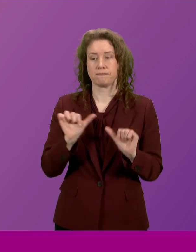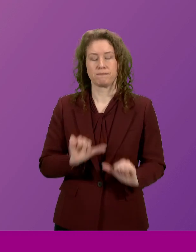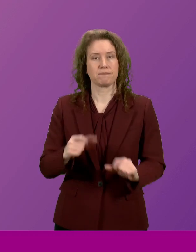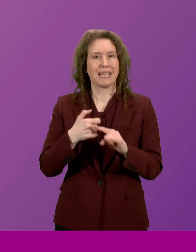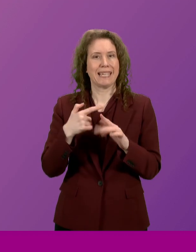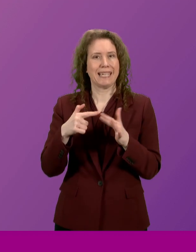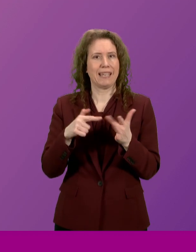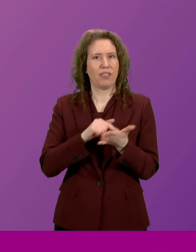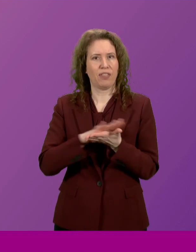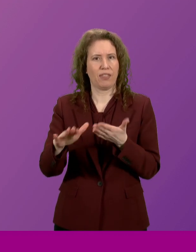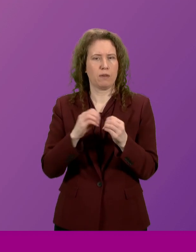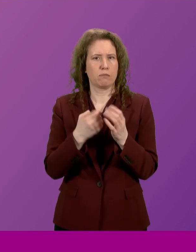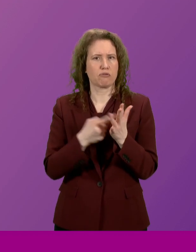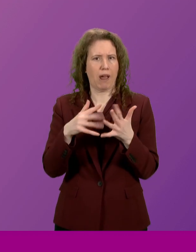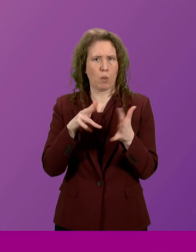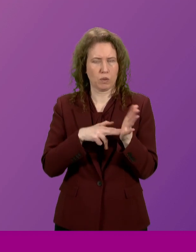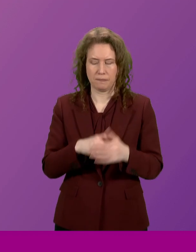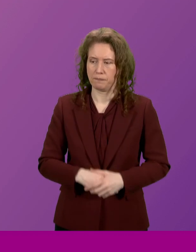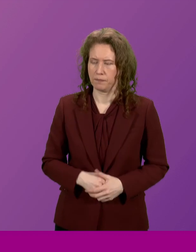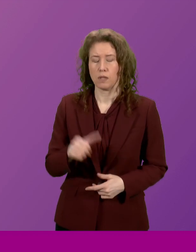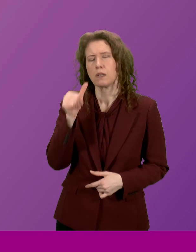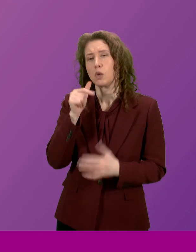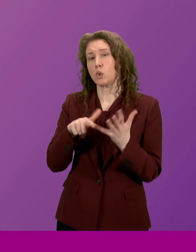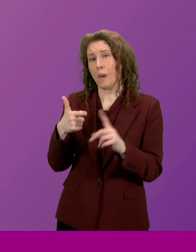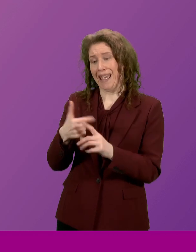The First Minister will be aware that the United Kingdom Treasury has forecast that energy bills